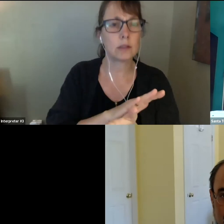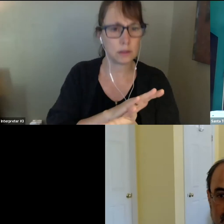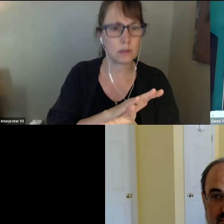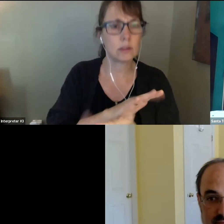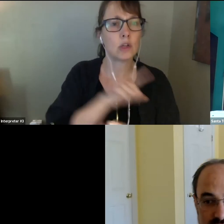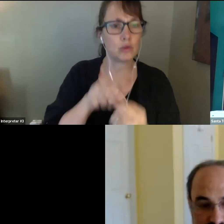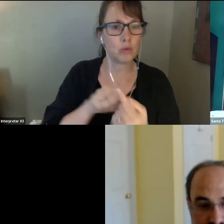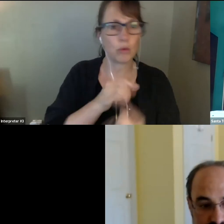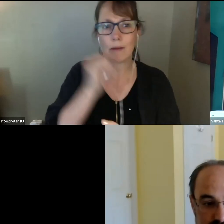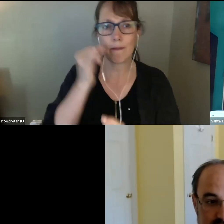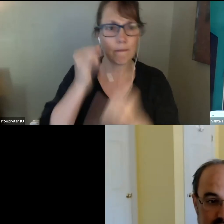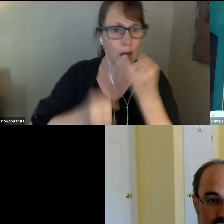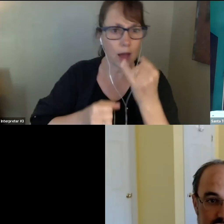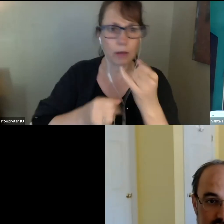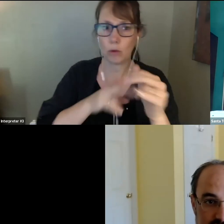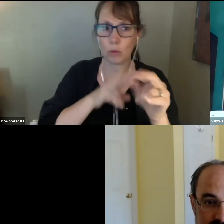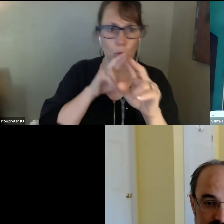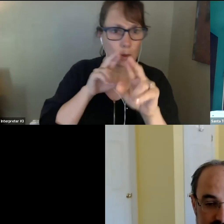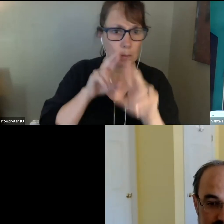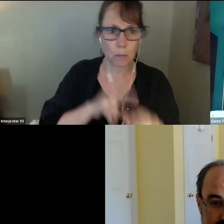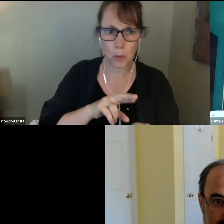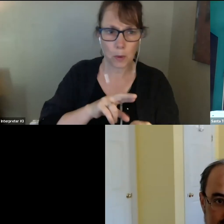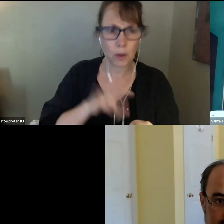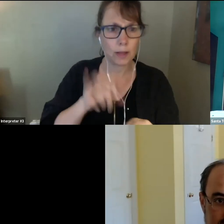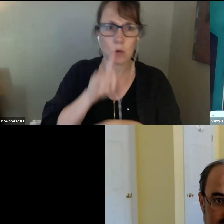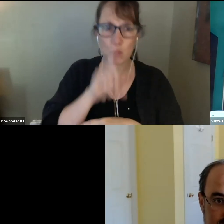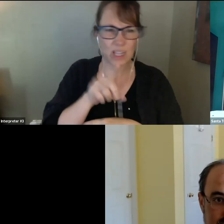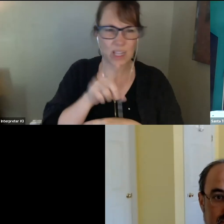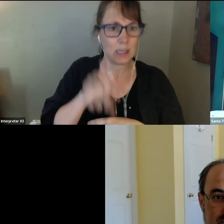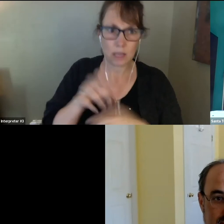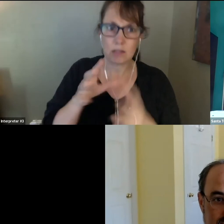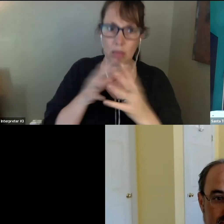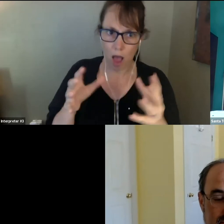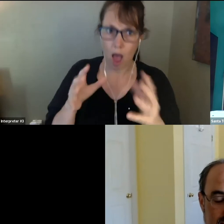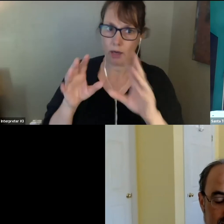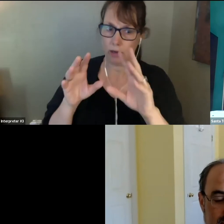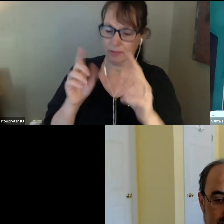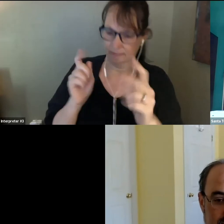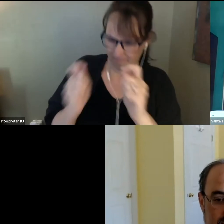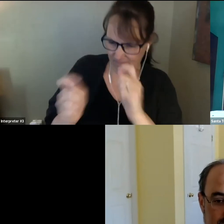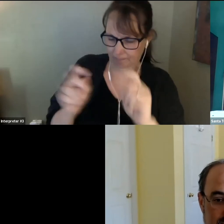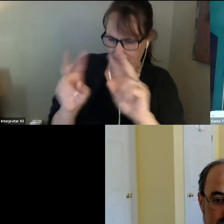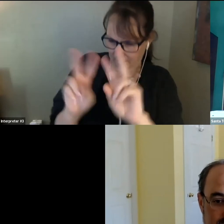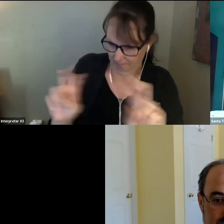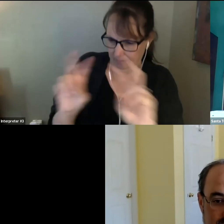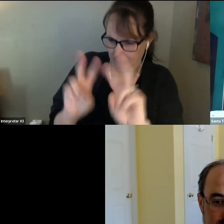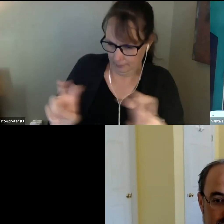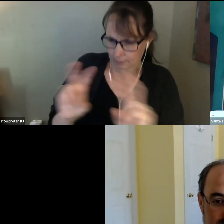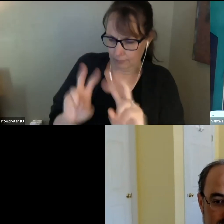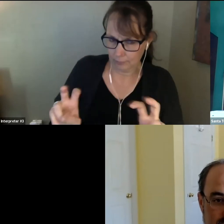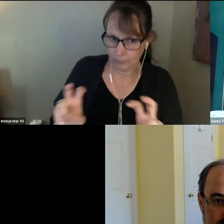report, really needs a lot of attention. And I hope that the charge that will go to the